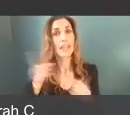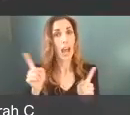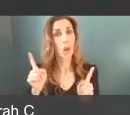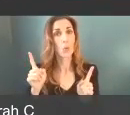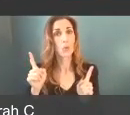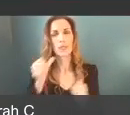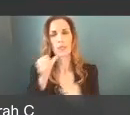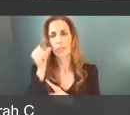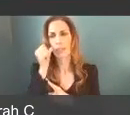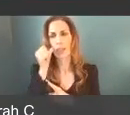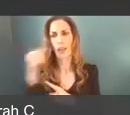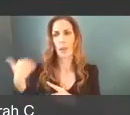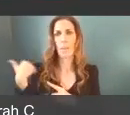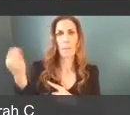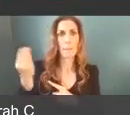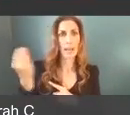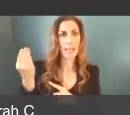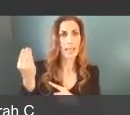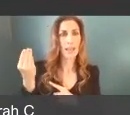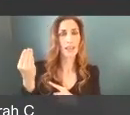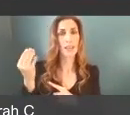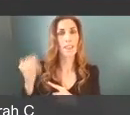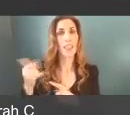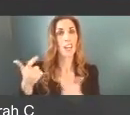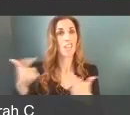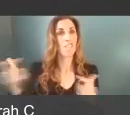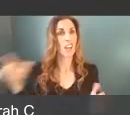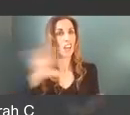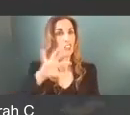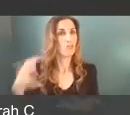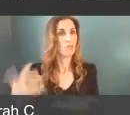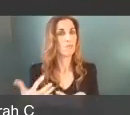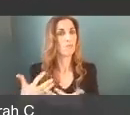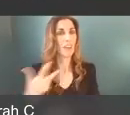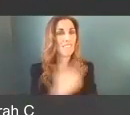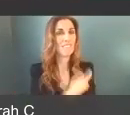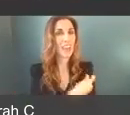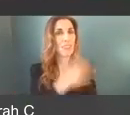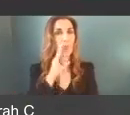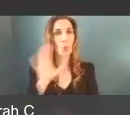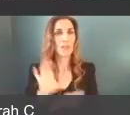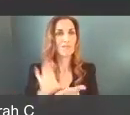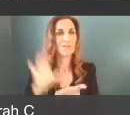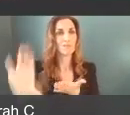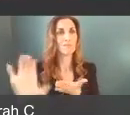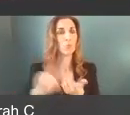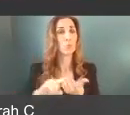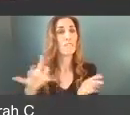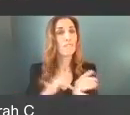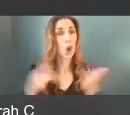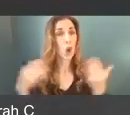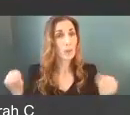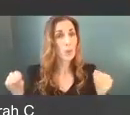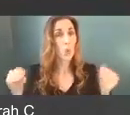Monday this very large number of vaccines going to pharmacies and many, many, many pharmacies, you